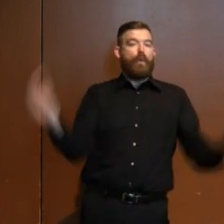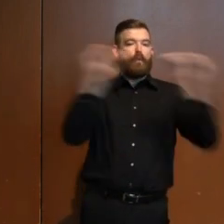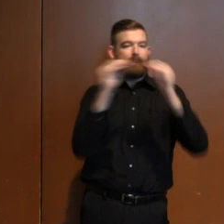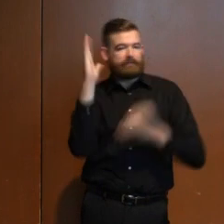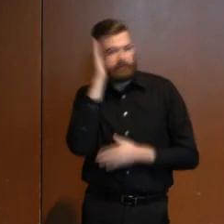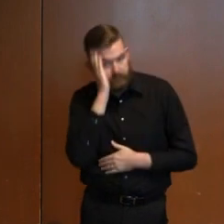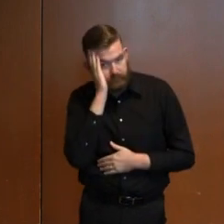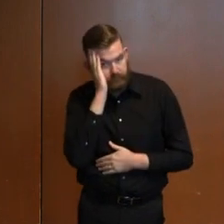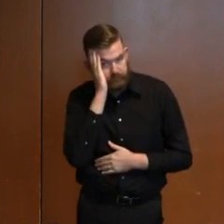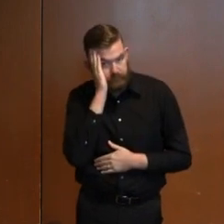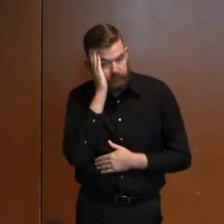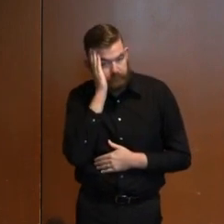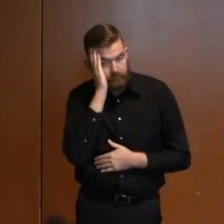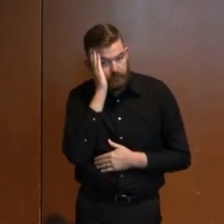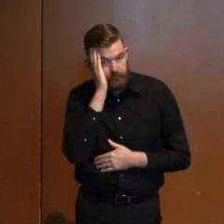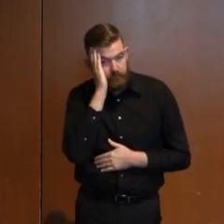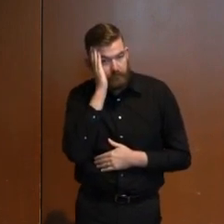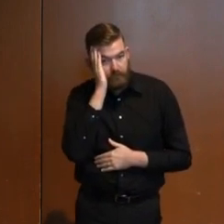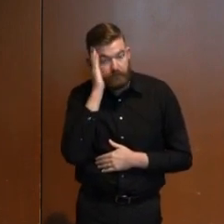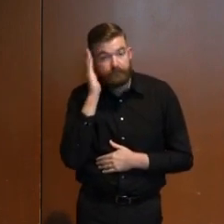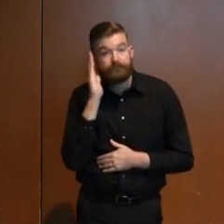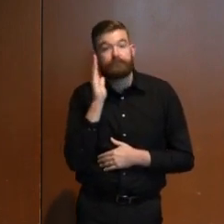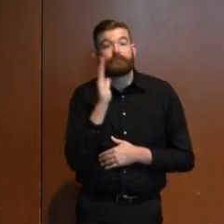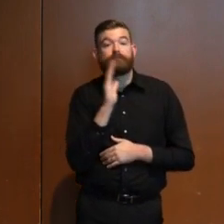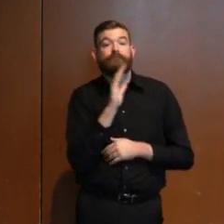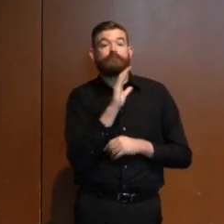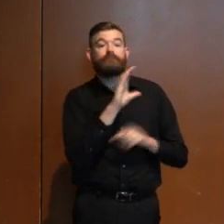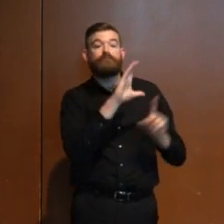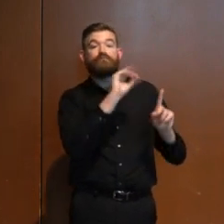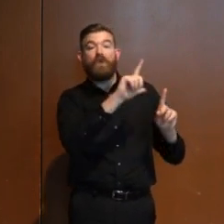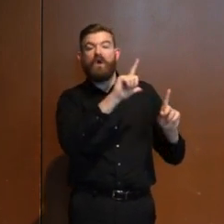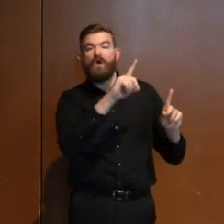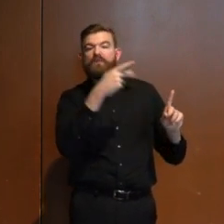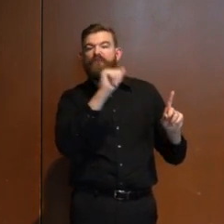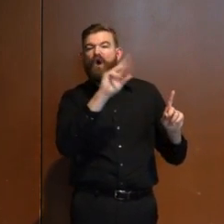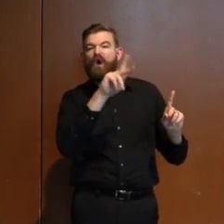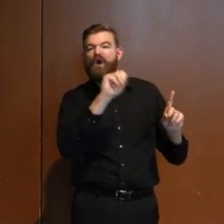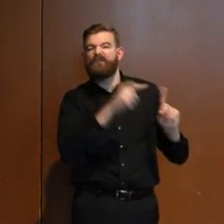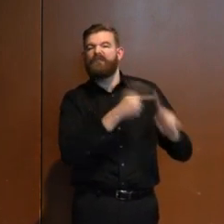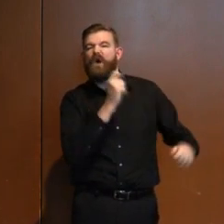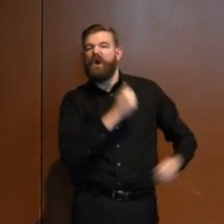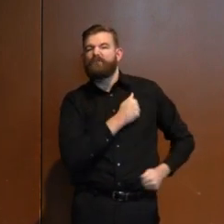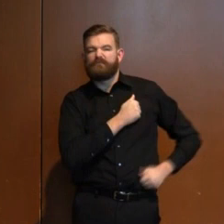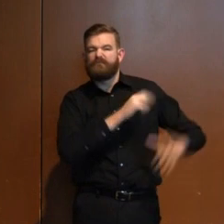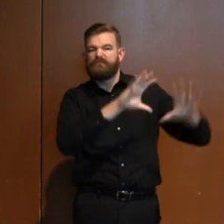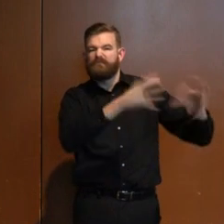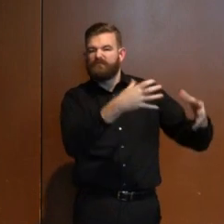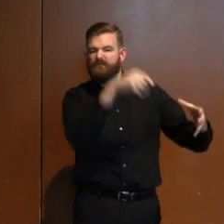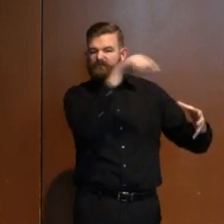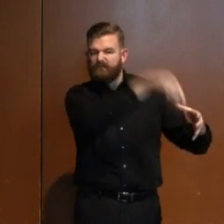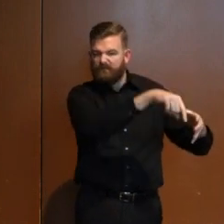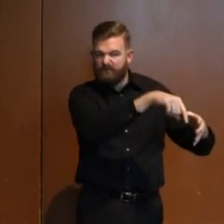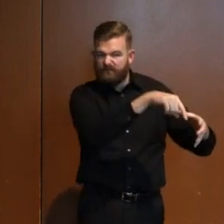CAPACITY BY 2,360 BOTH JUDY AND PAT WILL GET INTO SOME OF THOSE DETAILS. WE HAVE BEEN WORKING THANKS TO